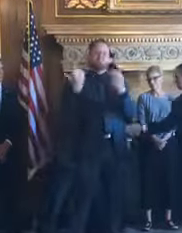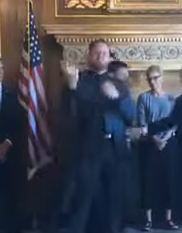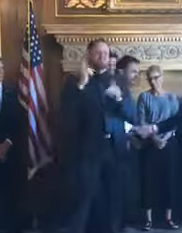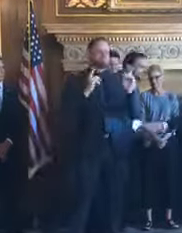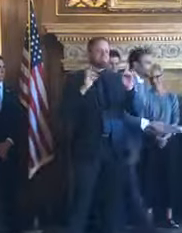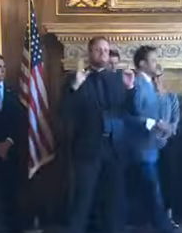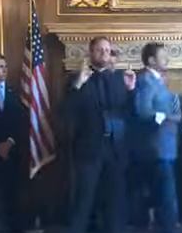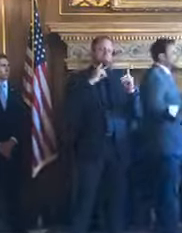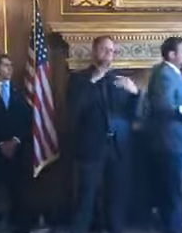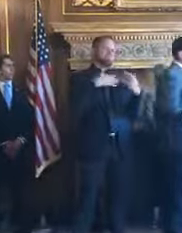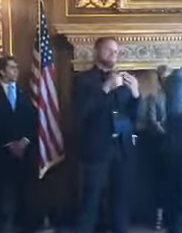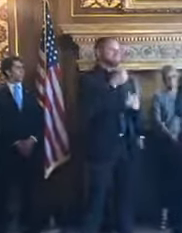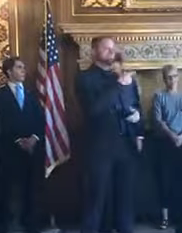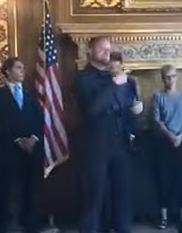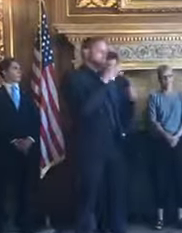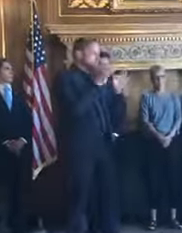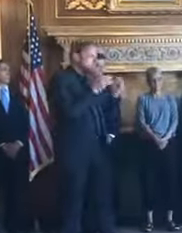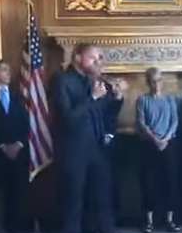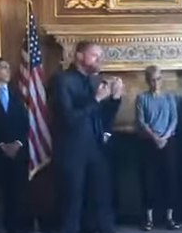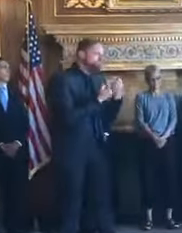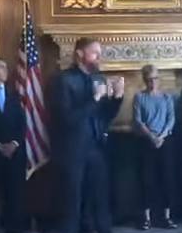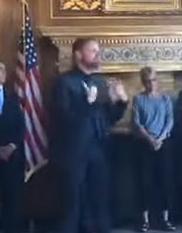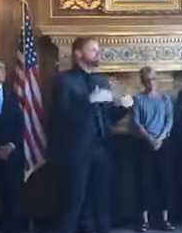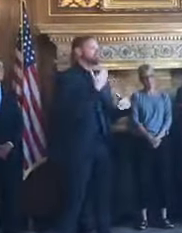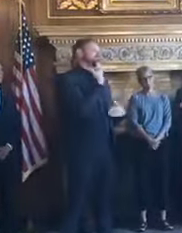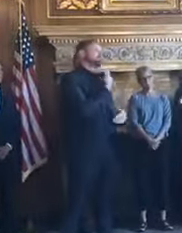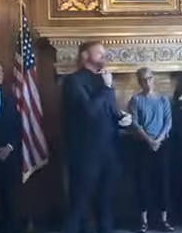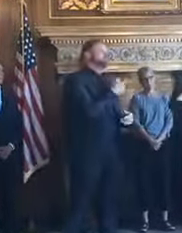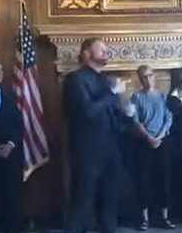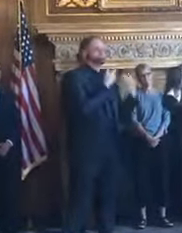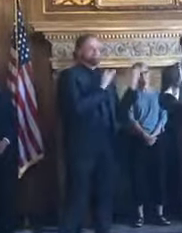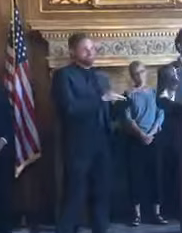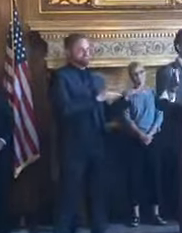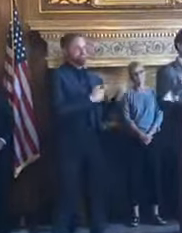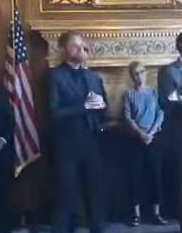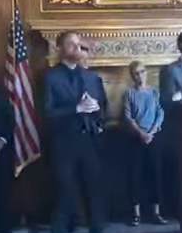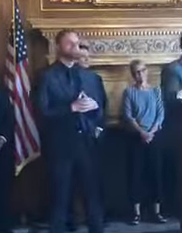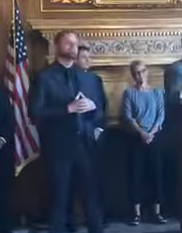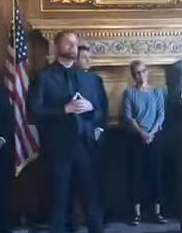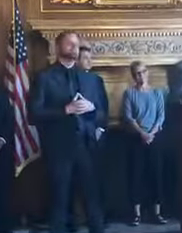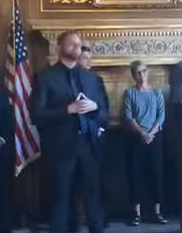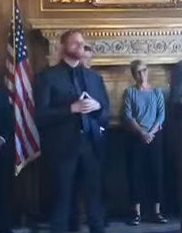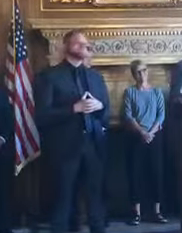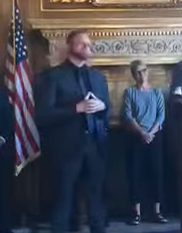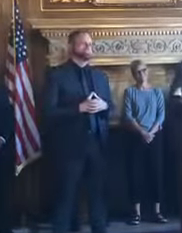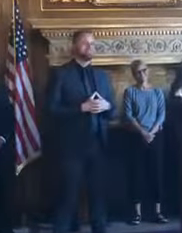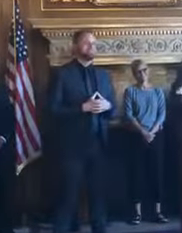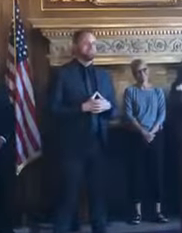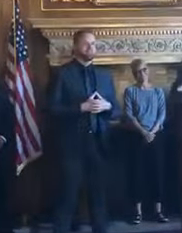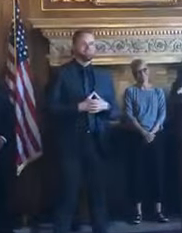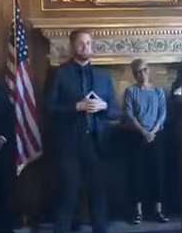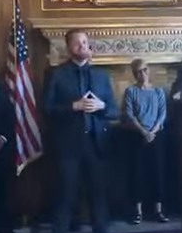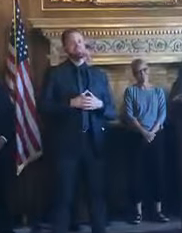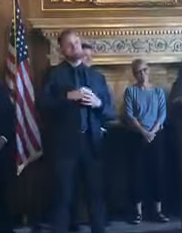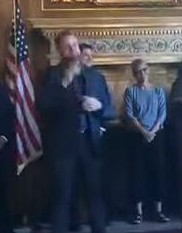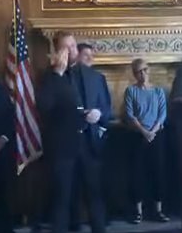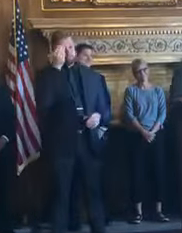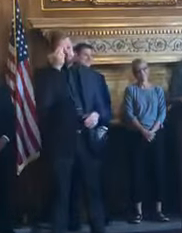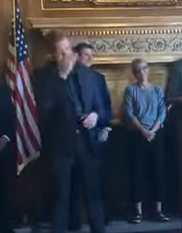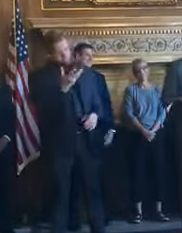My pleasure, thanks Jonathan, I appreciate this very much. Sometimes in this building I'm known for my hyperbolic nature.